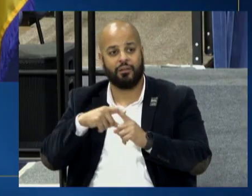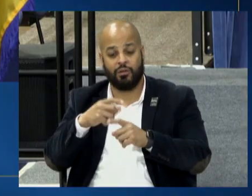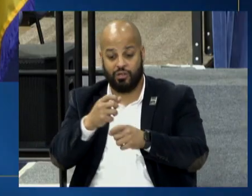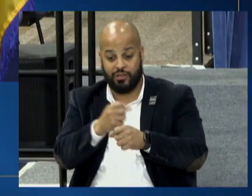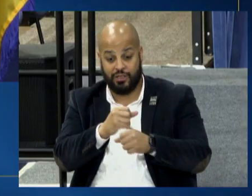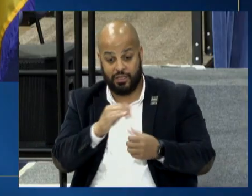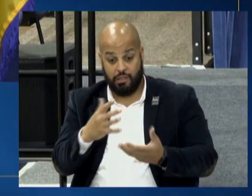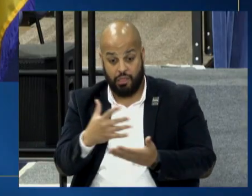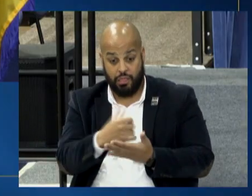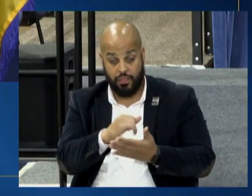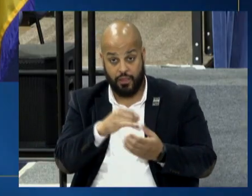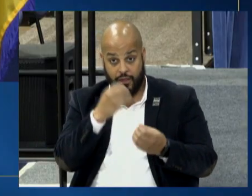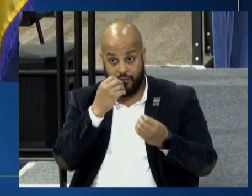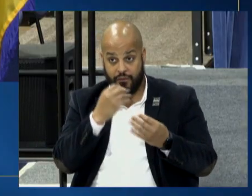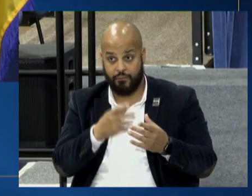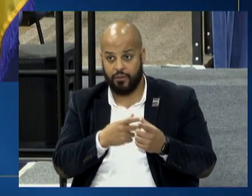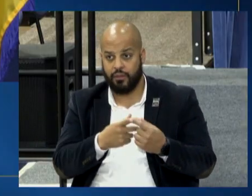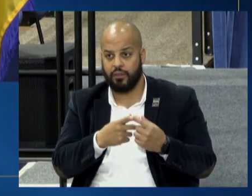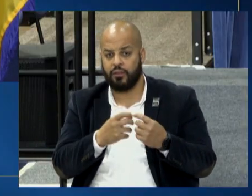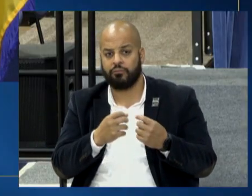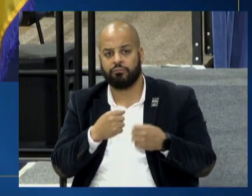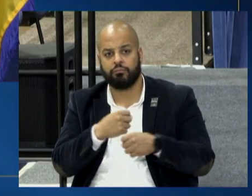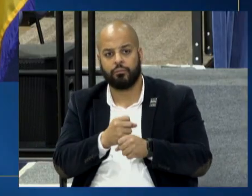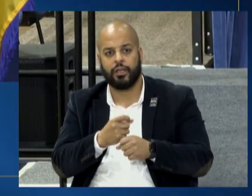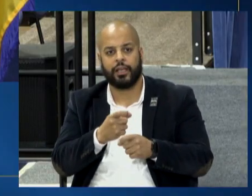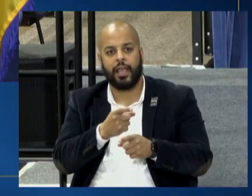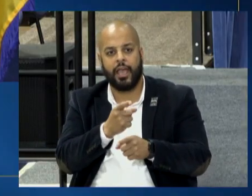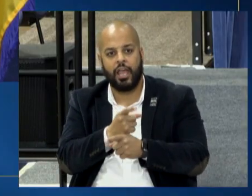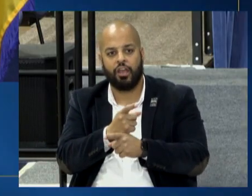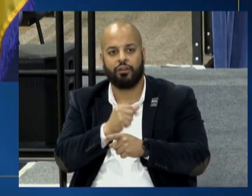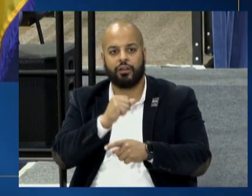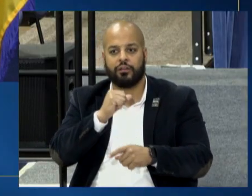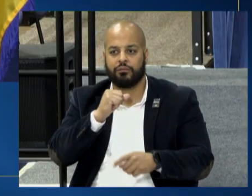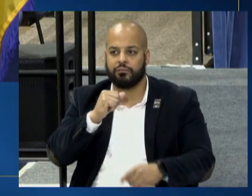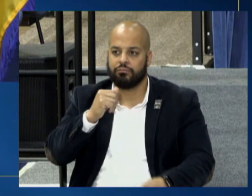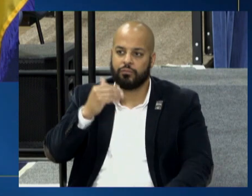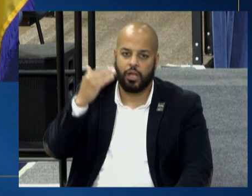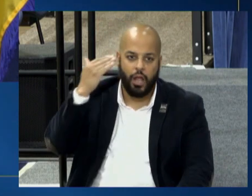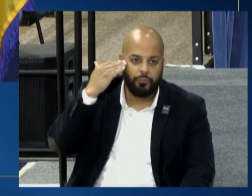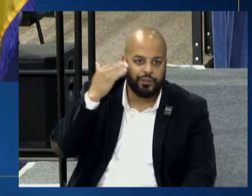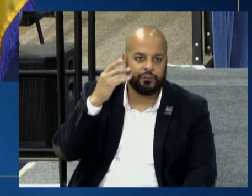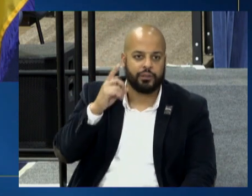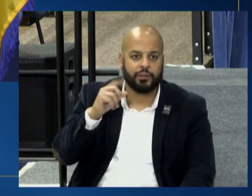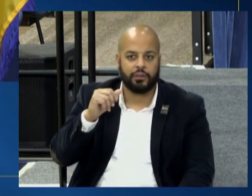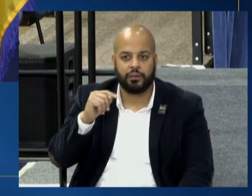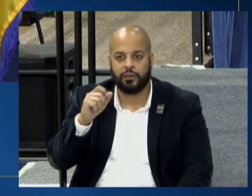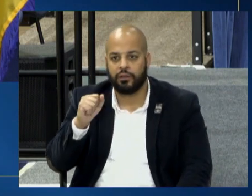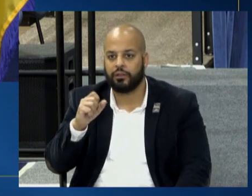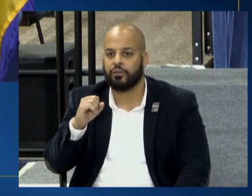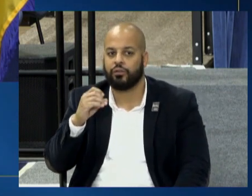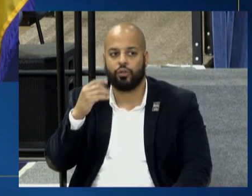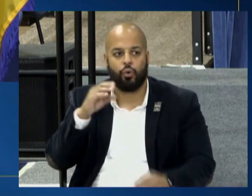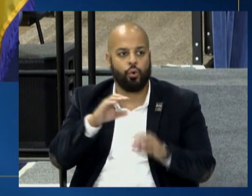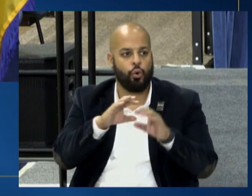use. Accurate and comprehensive data supports operations, enables the evaluation of performance,